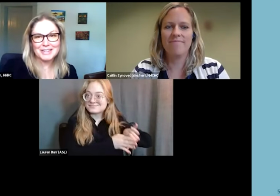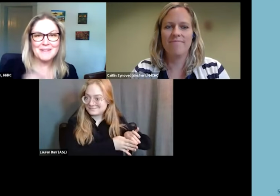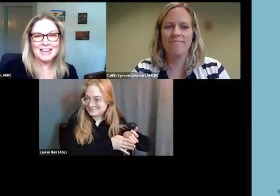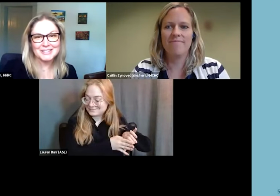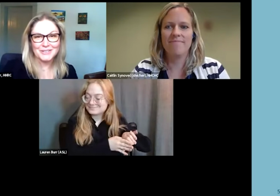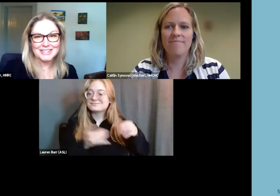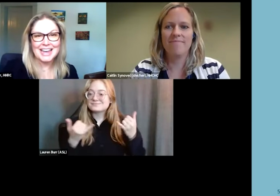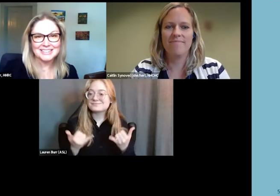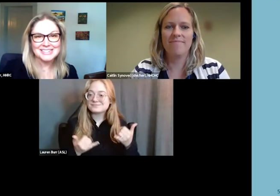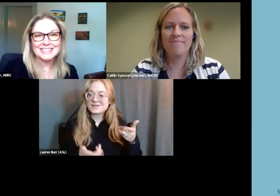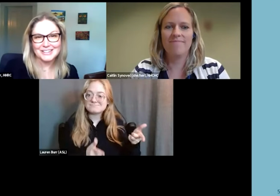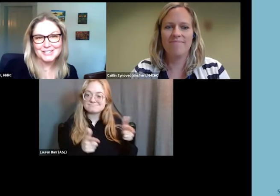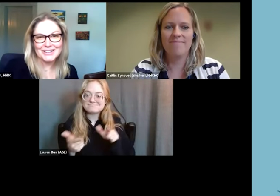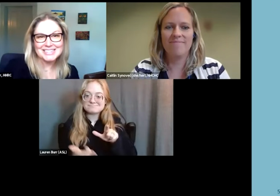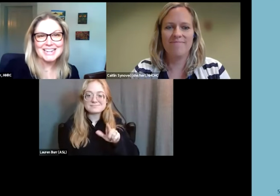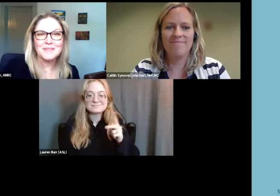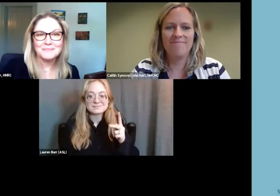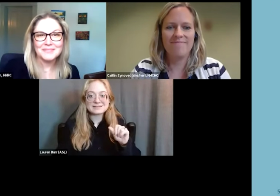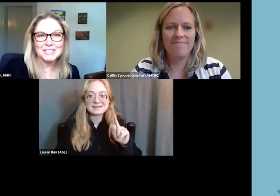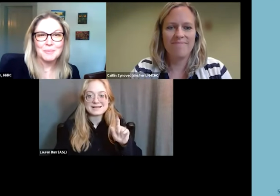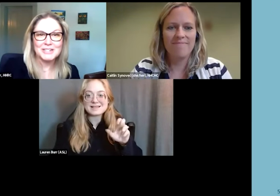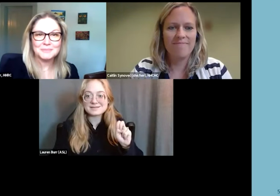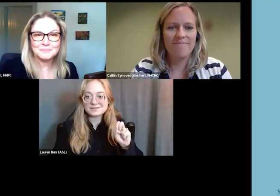I'm gonna pass it over to Caitlin to get us started today. Thanks so much.